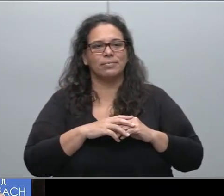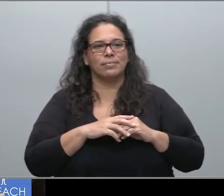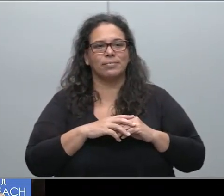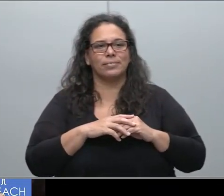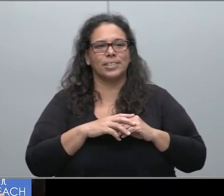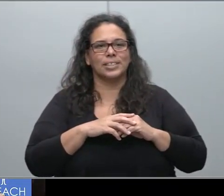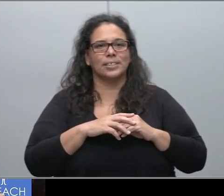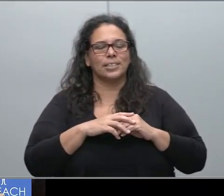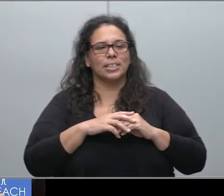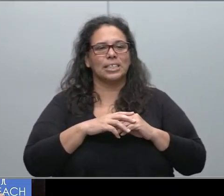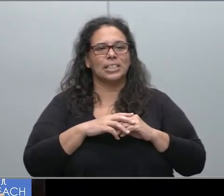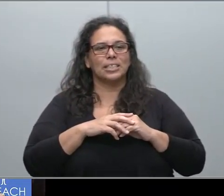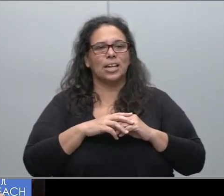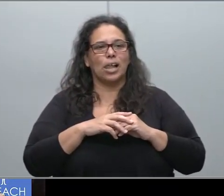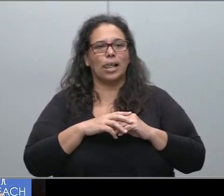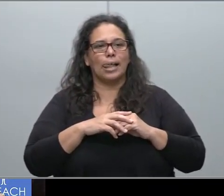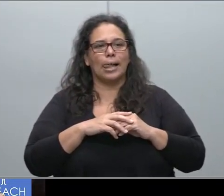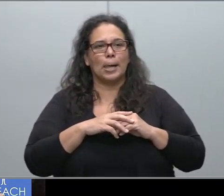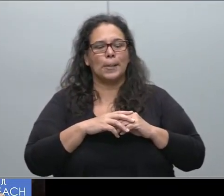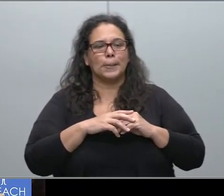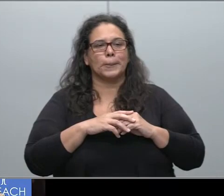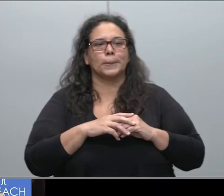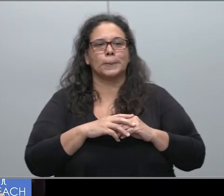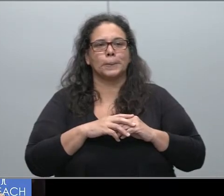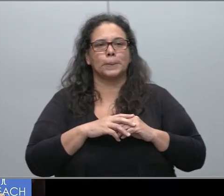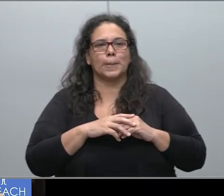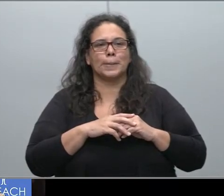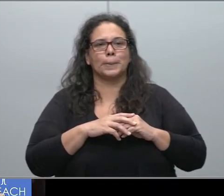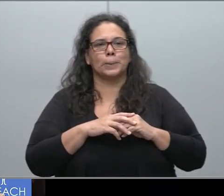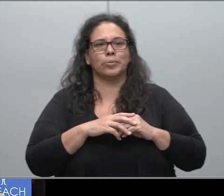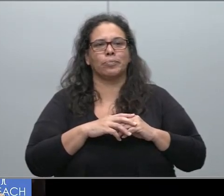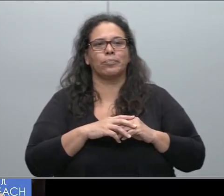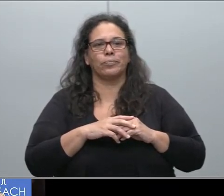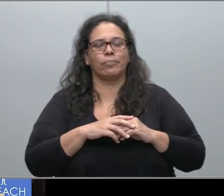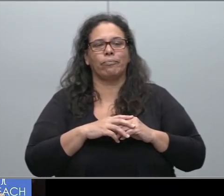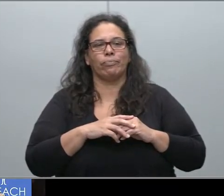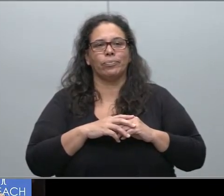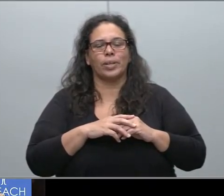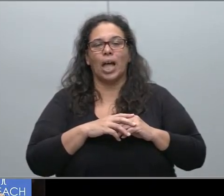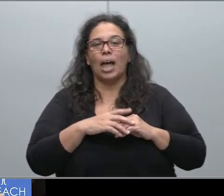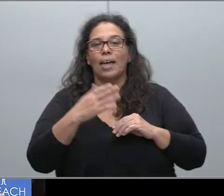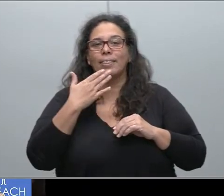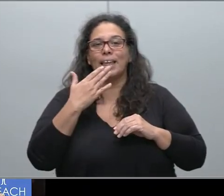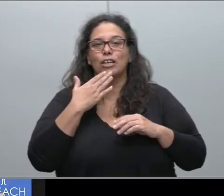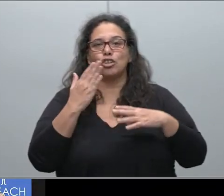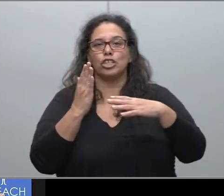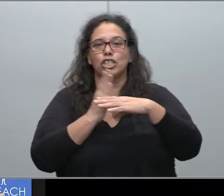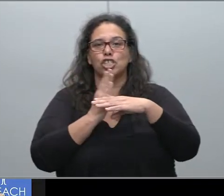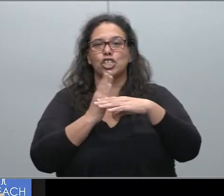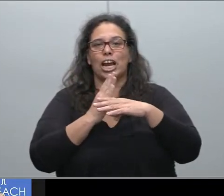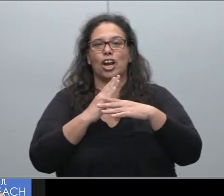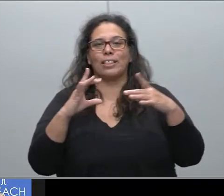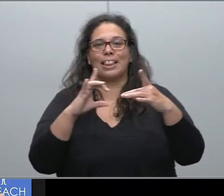We need to answer all these hard question. But I'm sure that Robin is a feeling